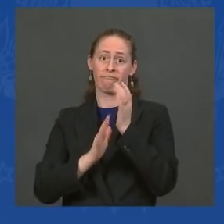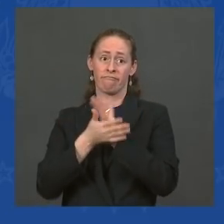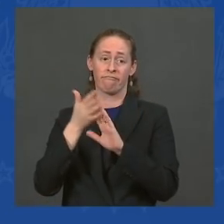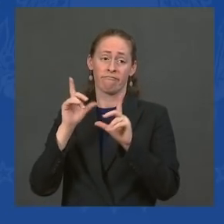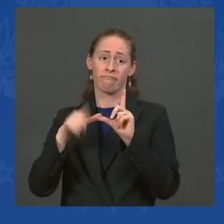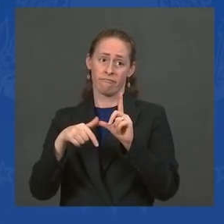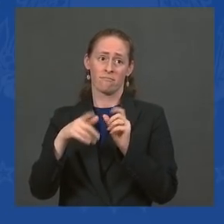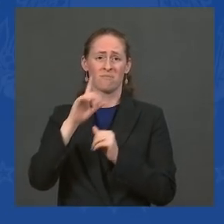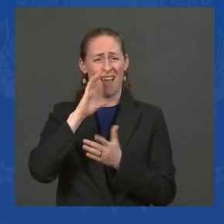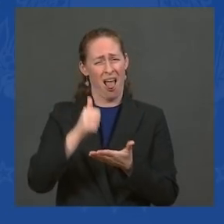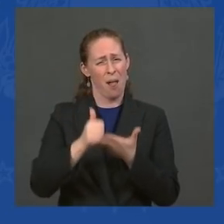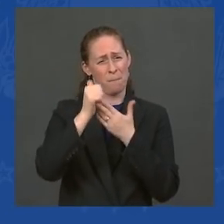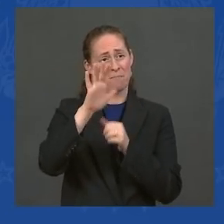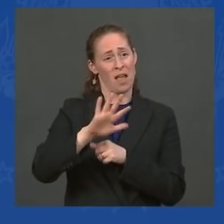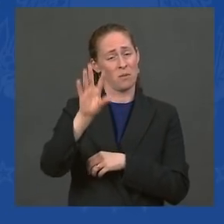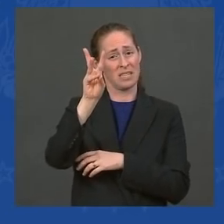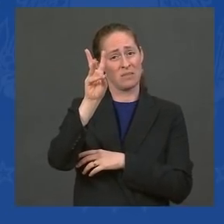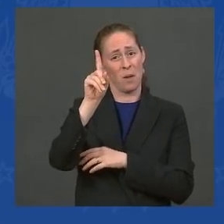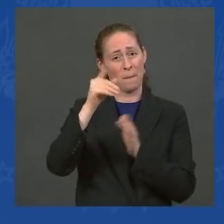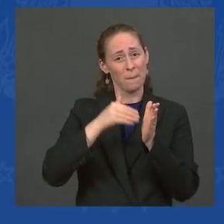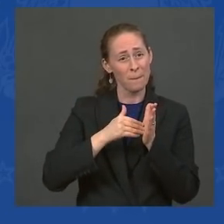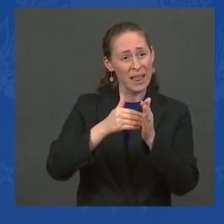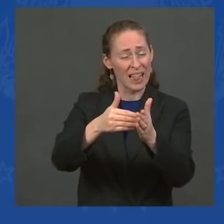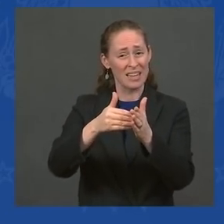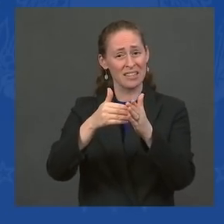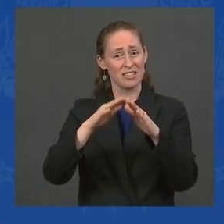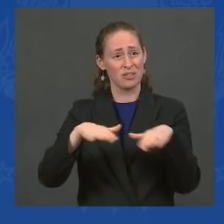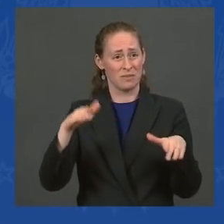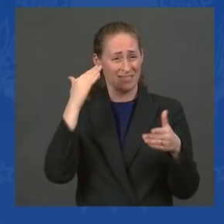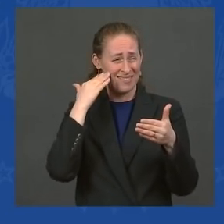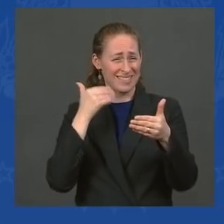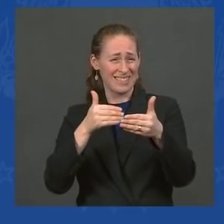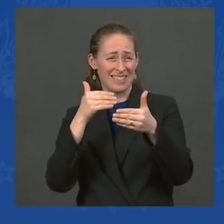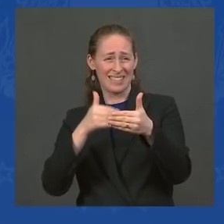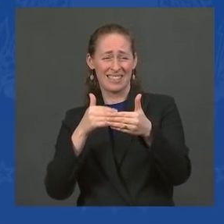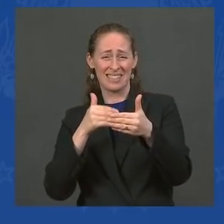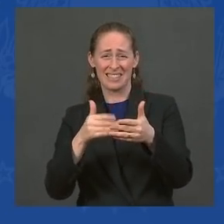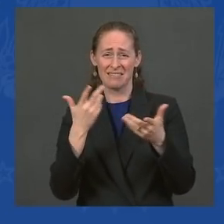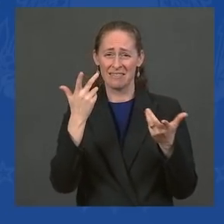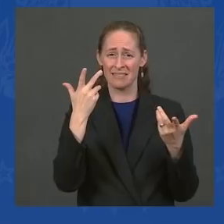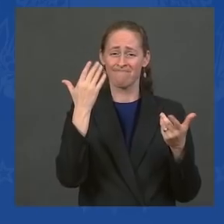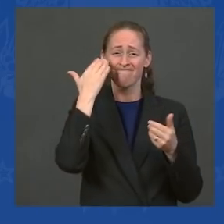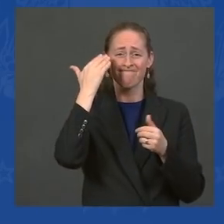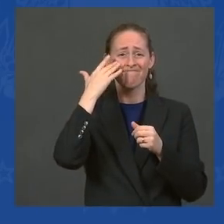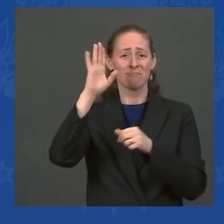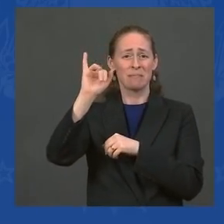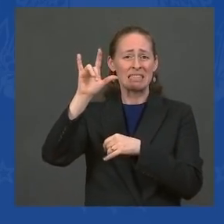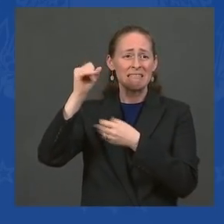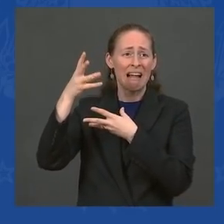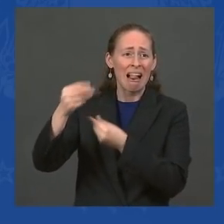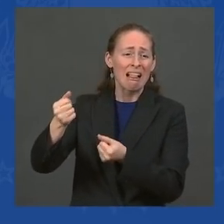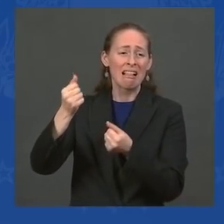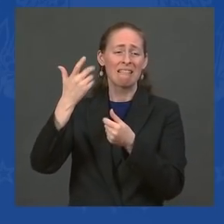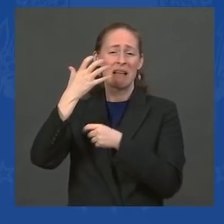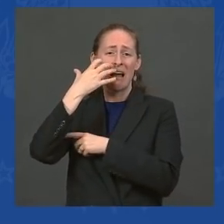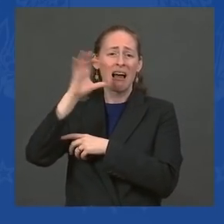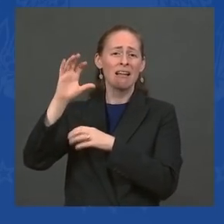right at the holidays when the winter heating costs are going up, when we need to keep the taxes for families going down.